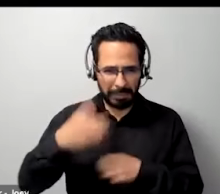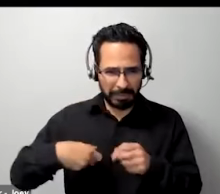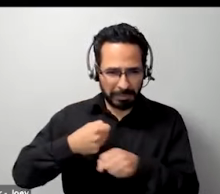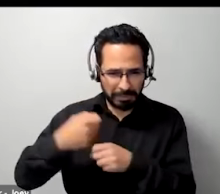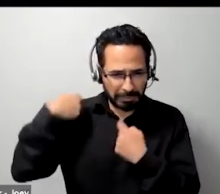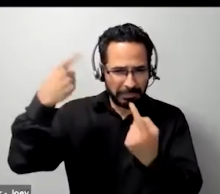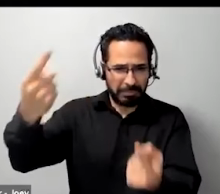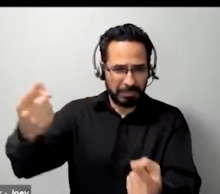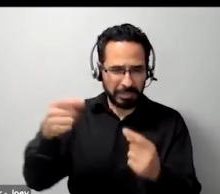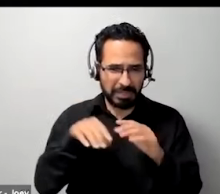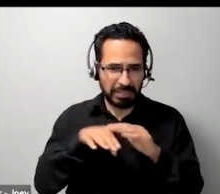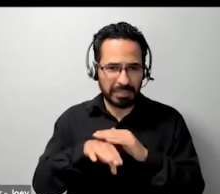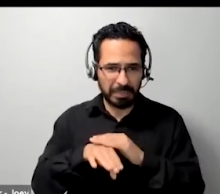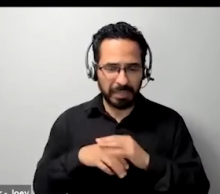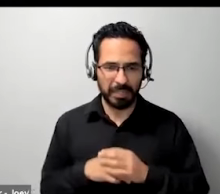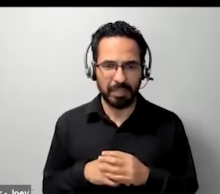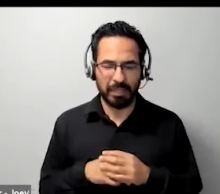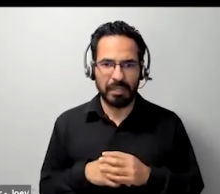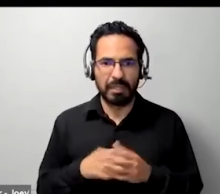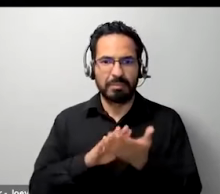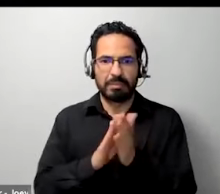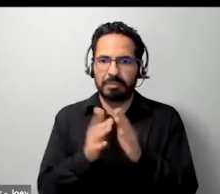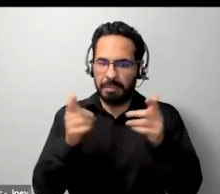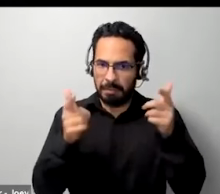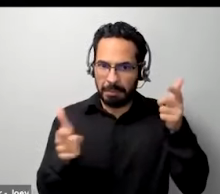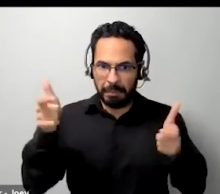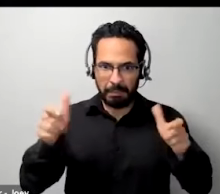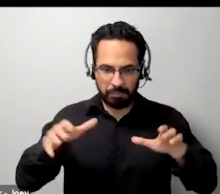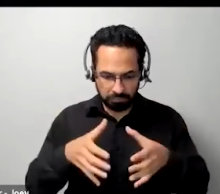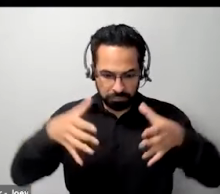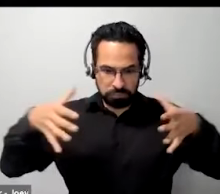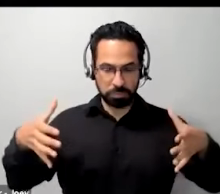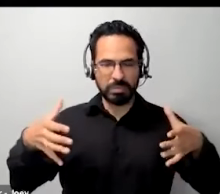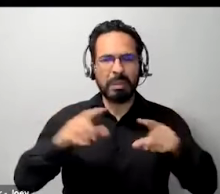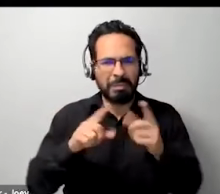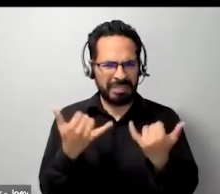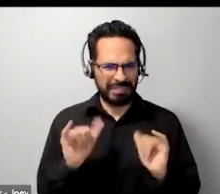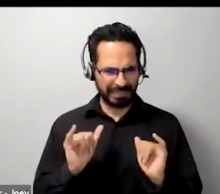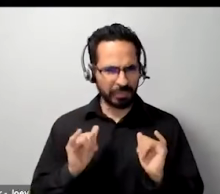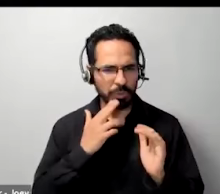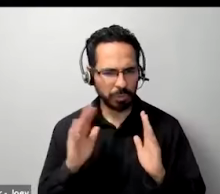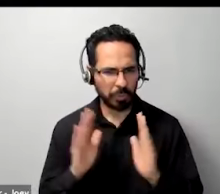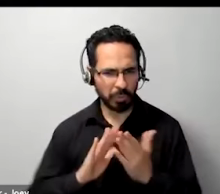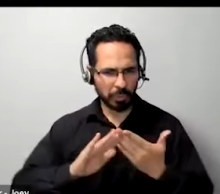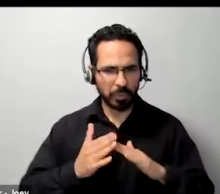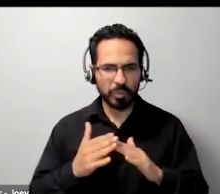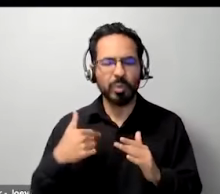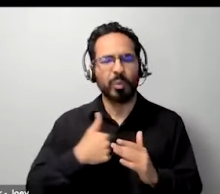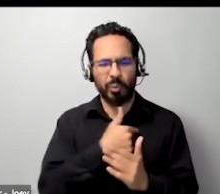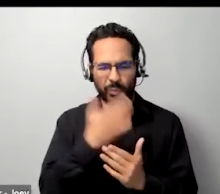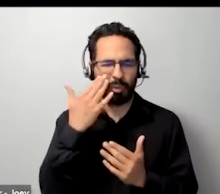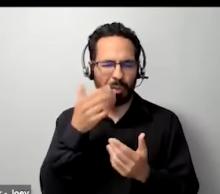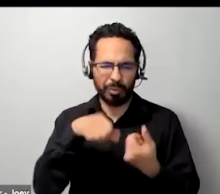it has gotten measurably larger, but it's still a fairly small community, and we all kind of get to know each other.